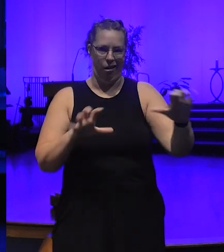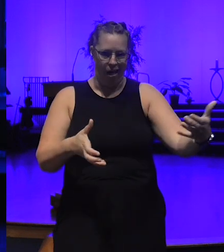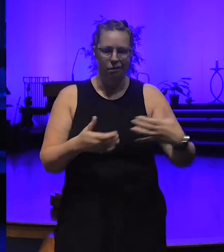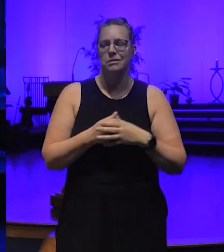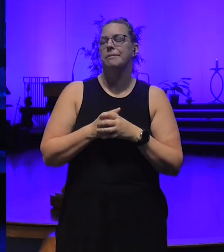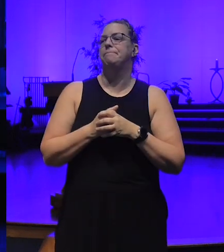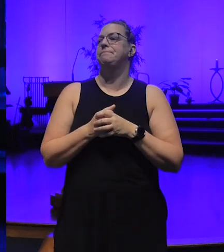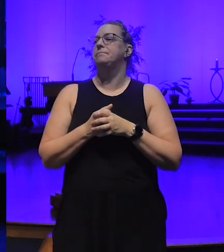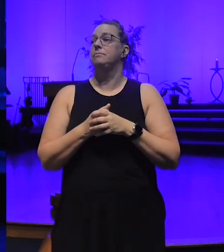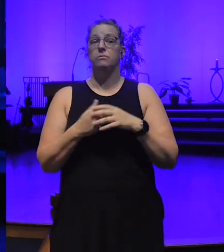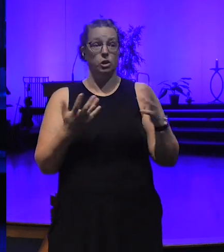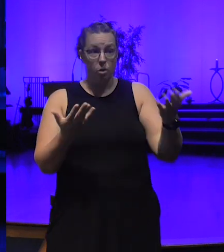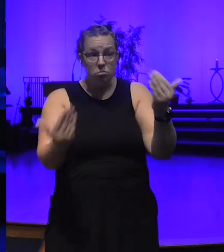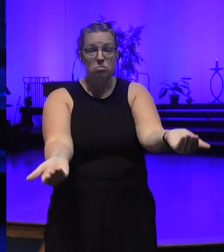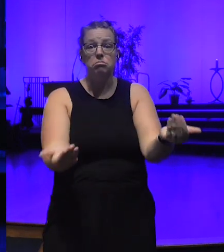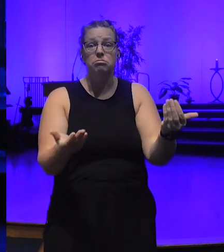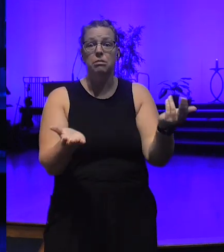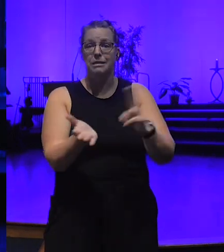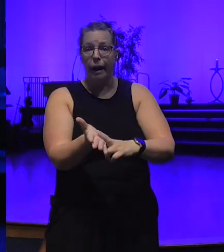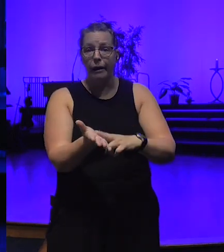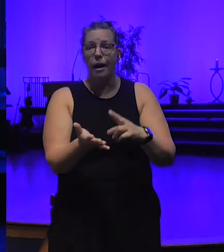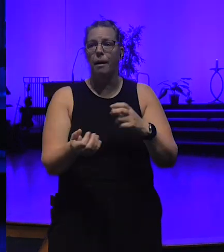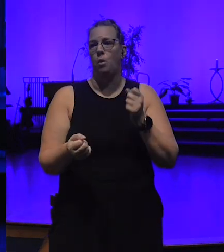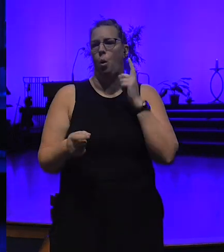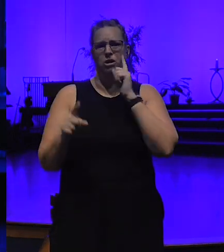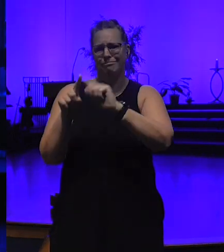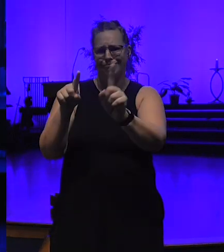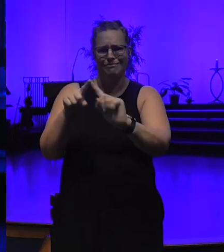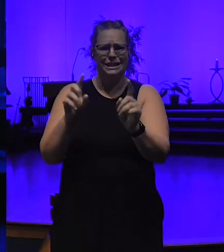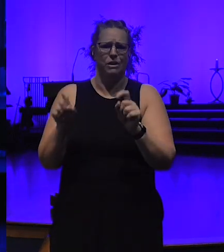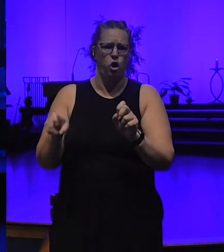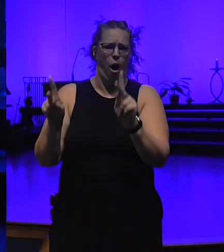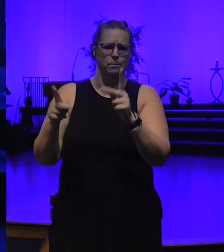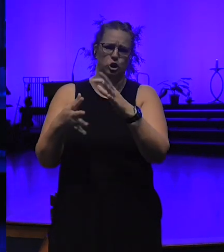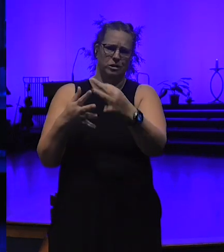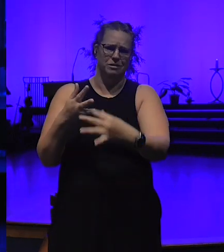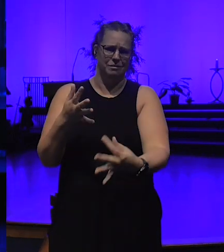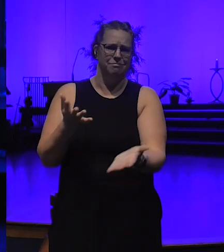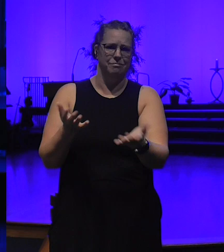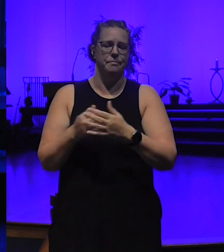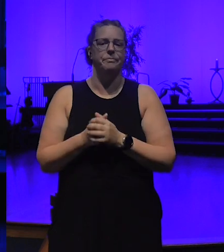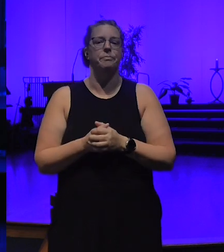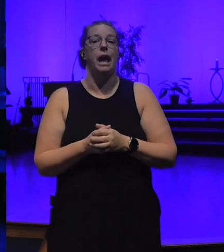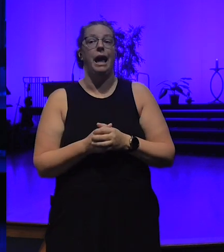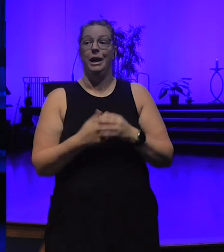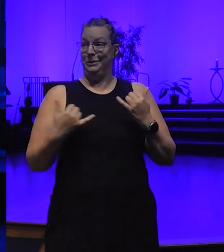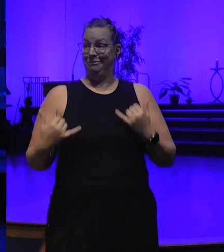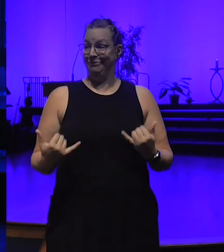that or one of the many great offerings we have uh it's Labor Day weekend and when I get to give